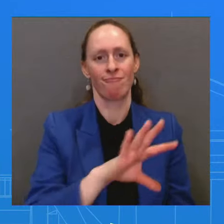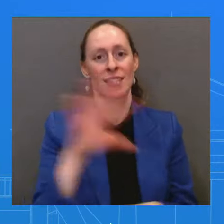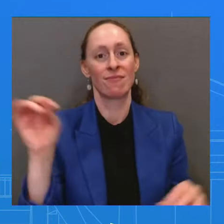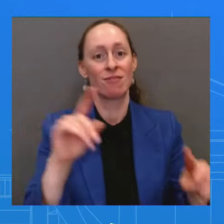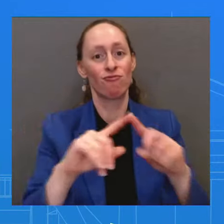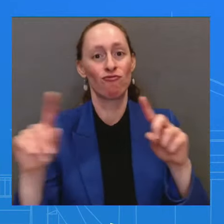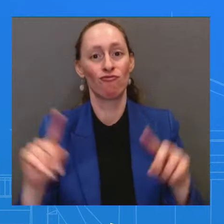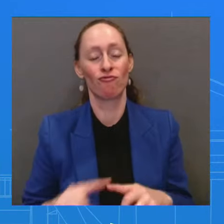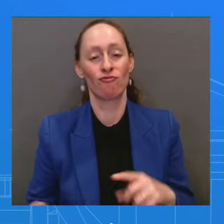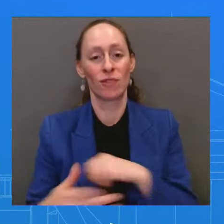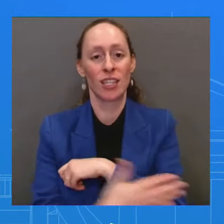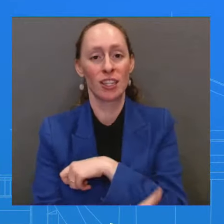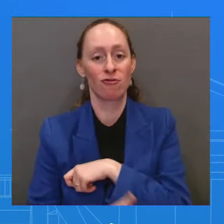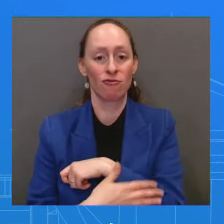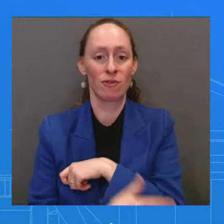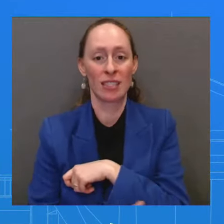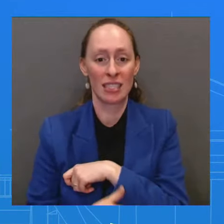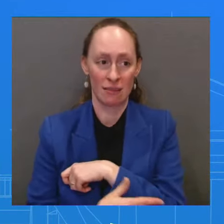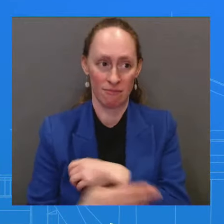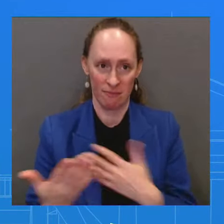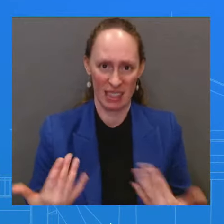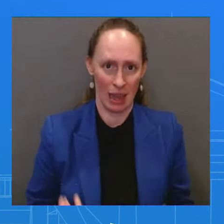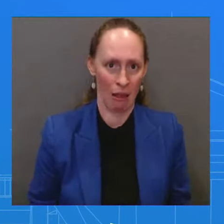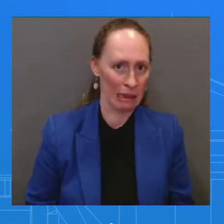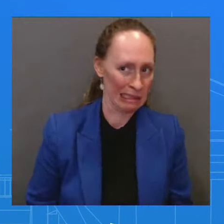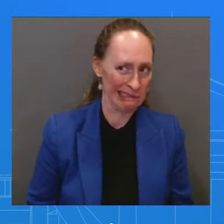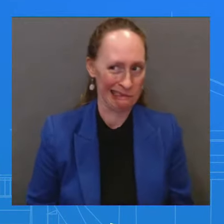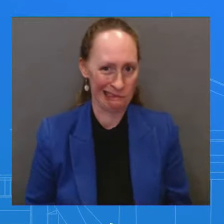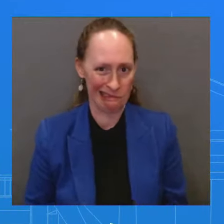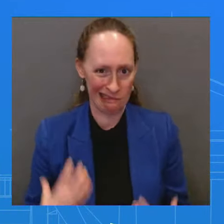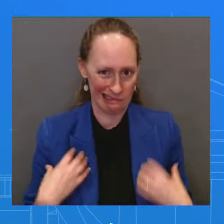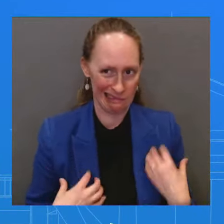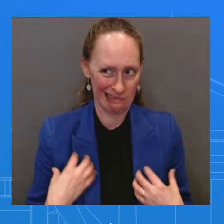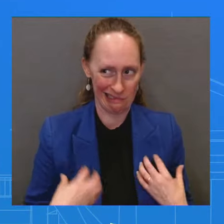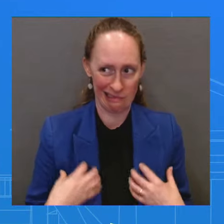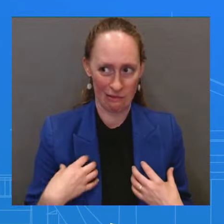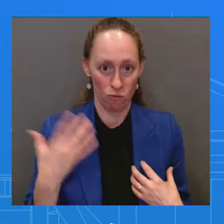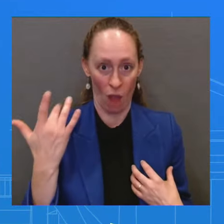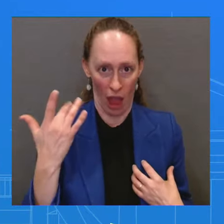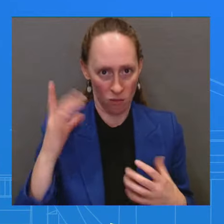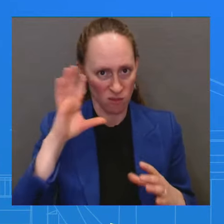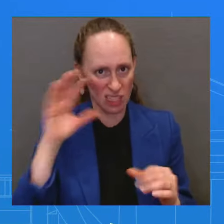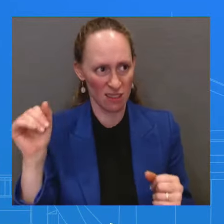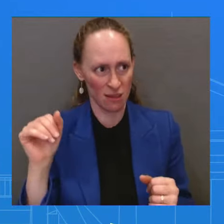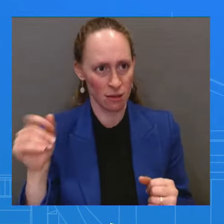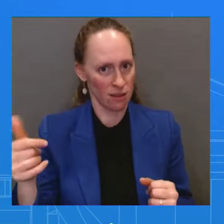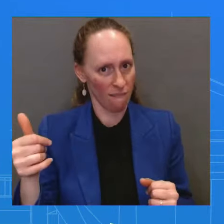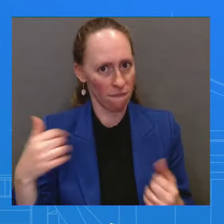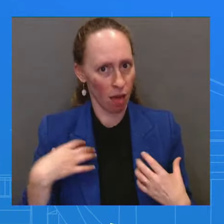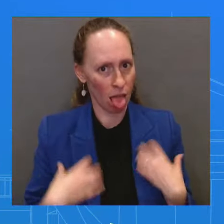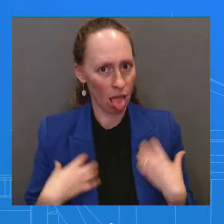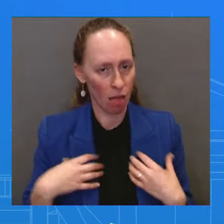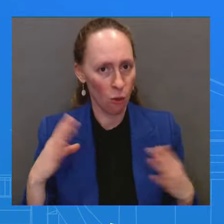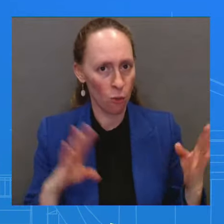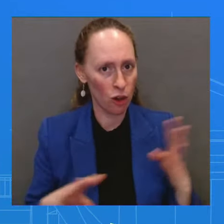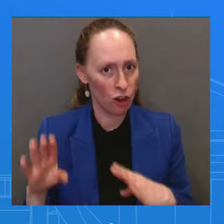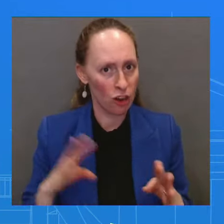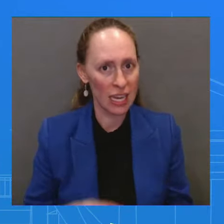is worried about the funding? Ms. Jean-Pierre: Well, you know, the President spoke to many -- many of those allies and partners yesterday.